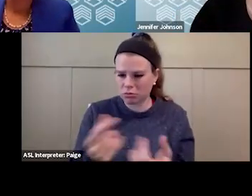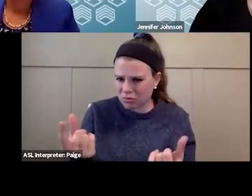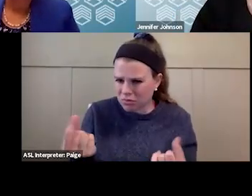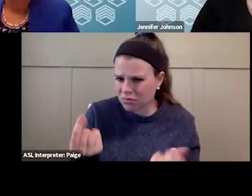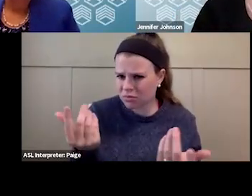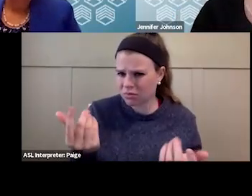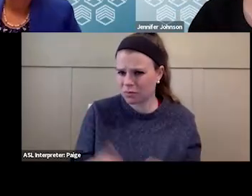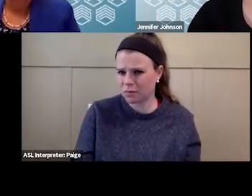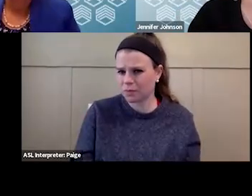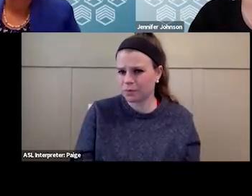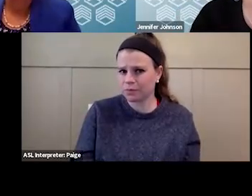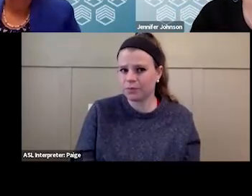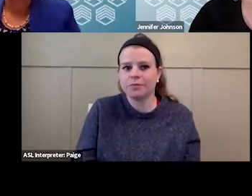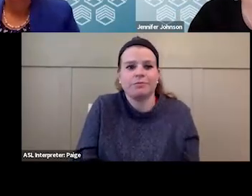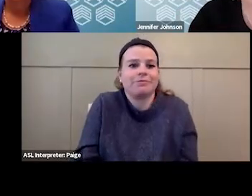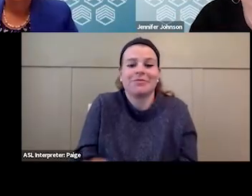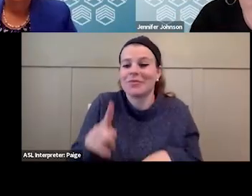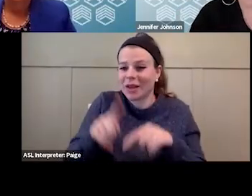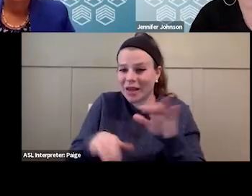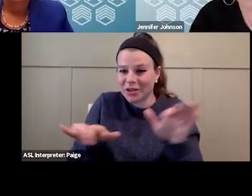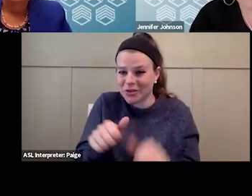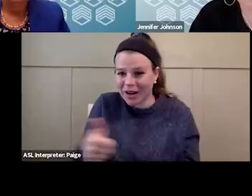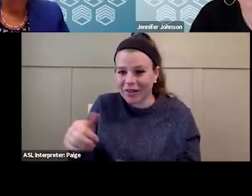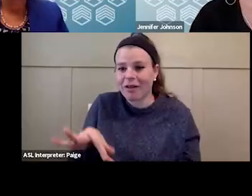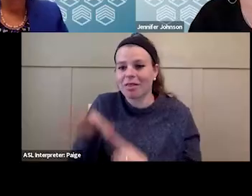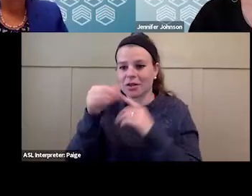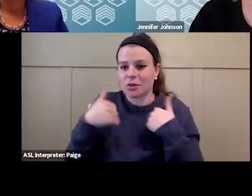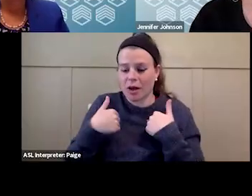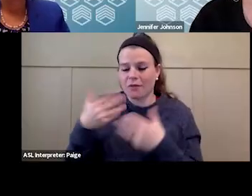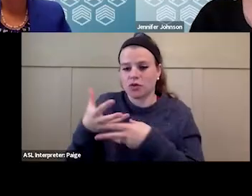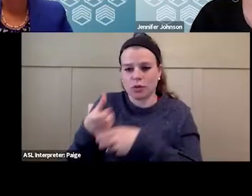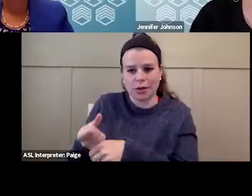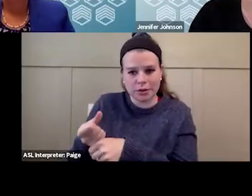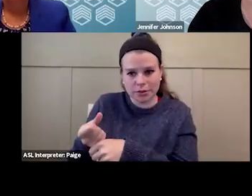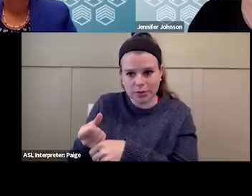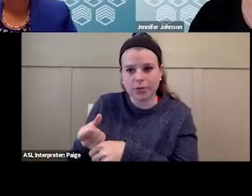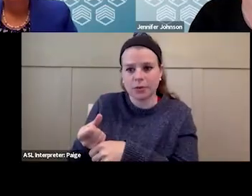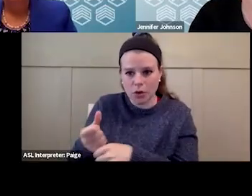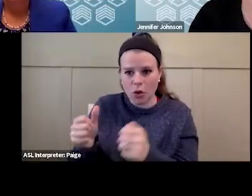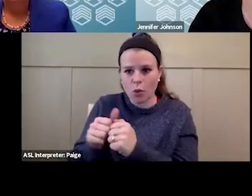Well, we can't do anything unless we have trust with the person that's in crisis.